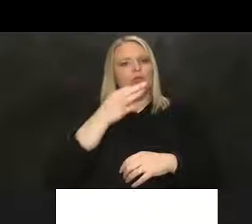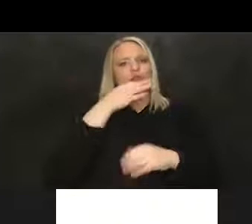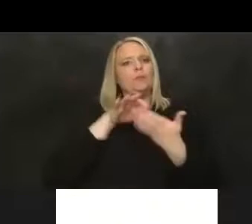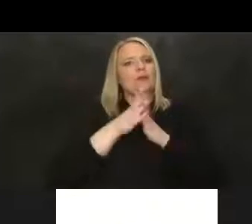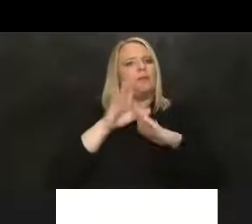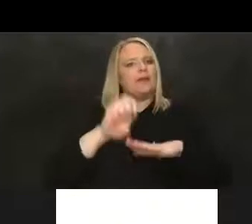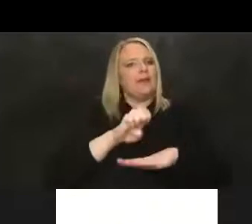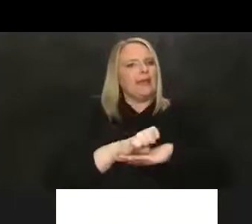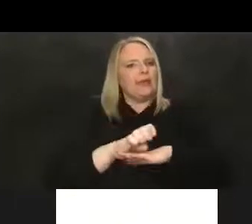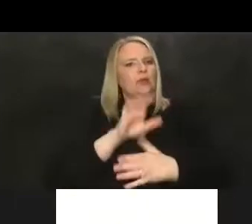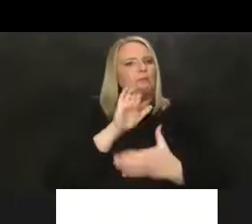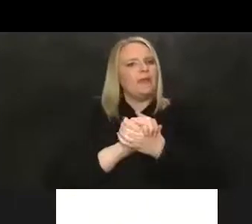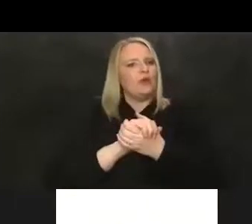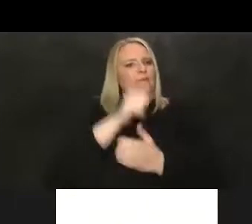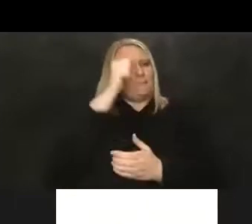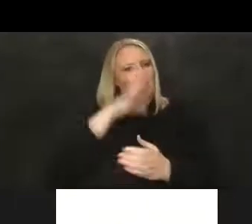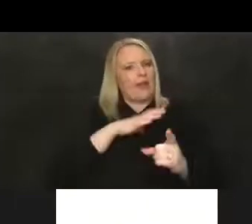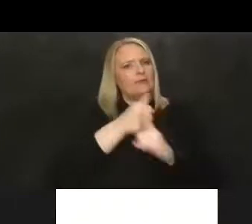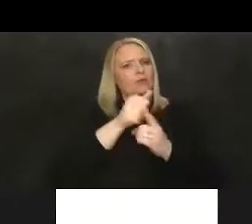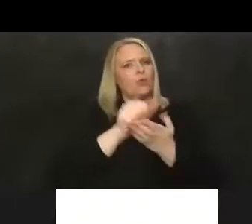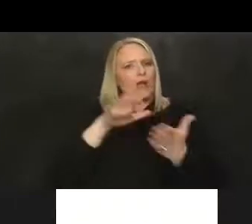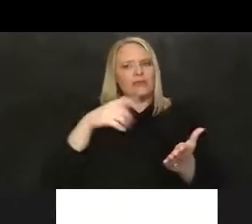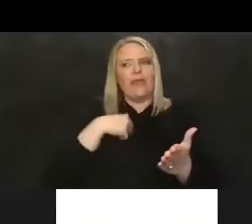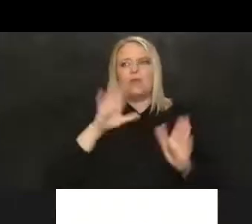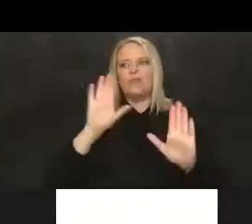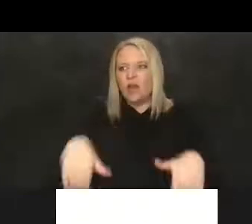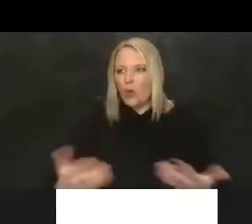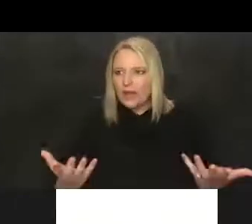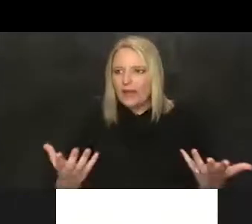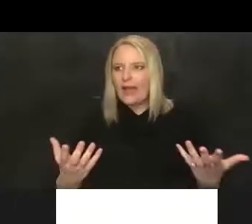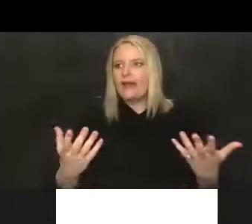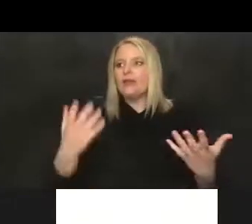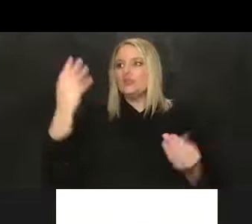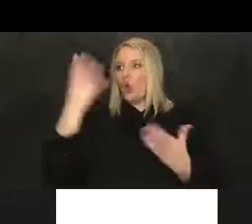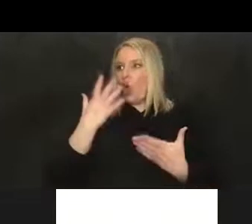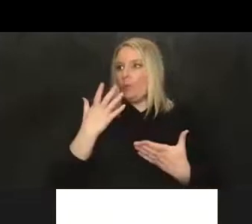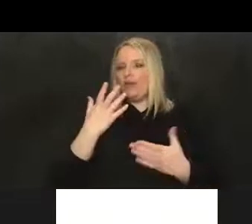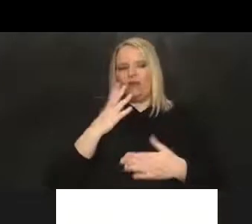a very wealthy man, and I said "Oh my god" when I was told I could never- I couldn't be in theater,